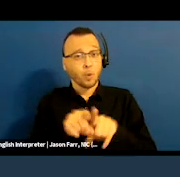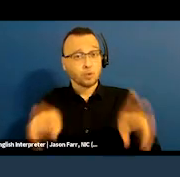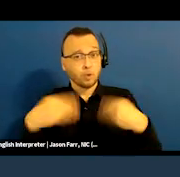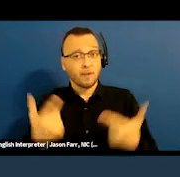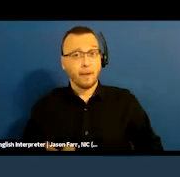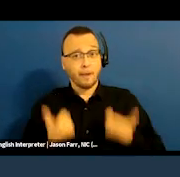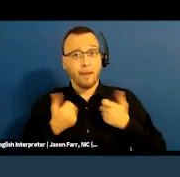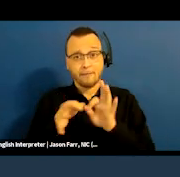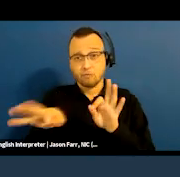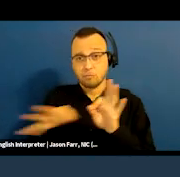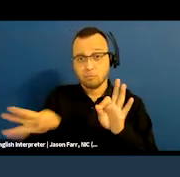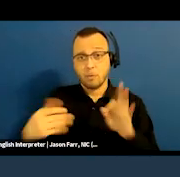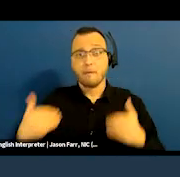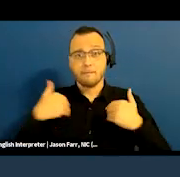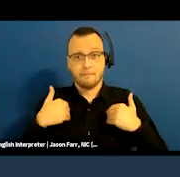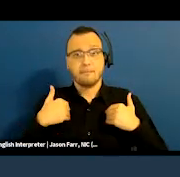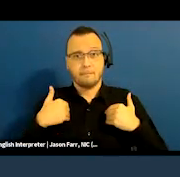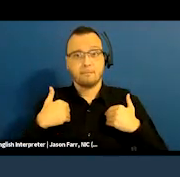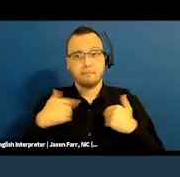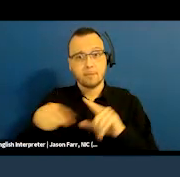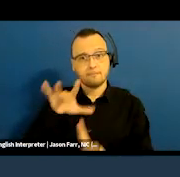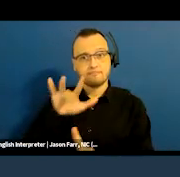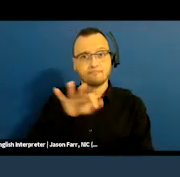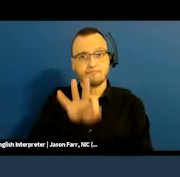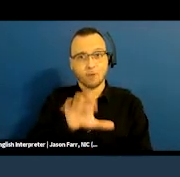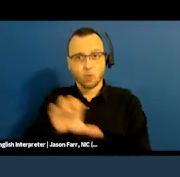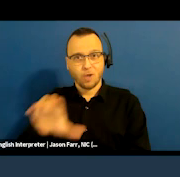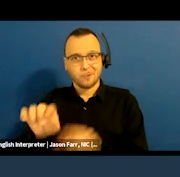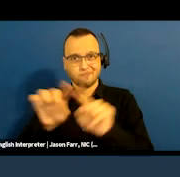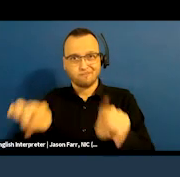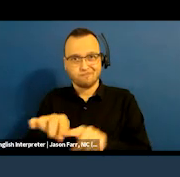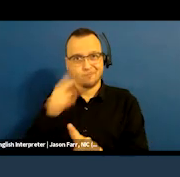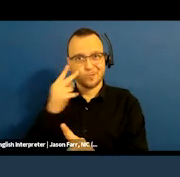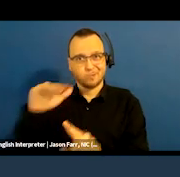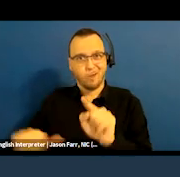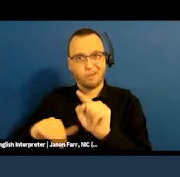As you can see, we do have American sign language interpretation today for today's meeting,